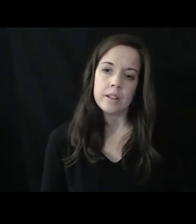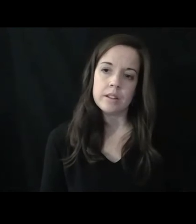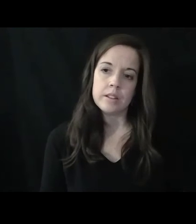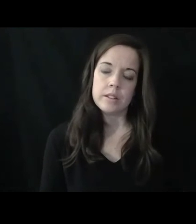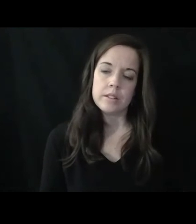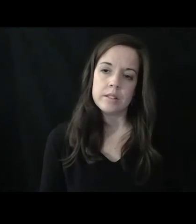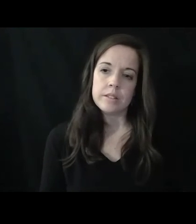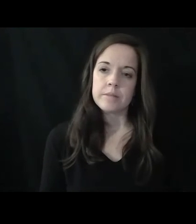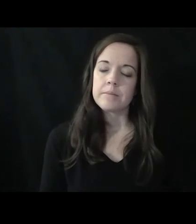Annunciation